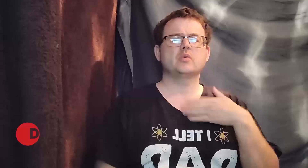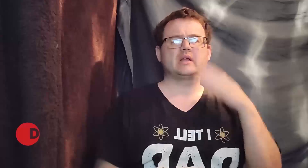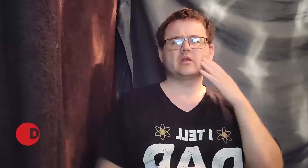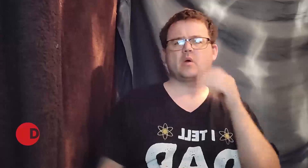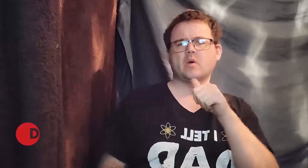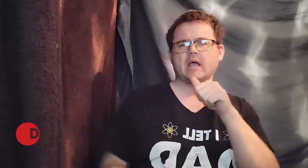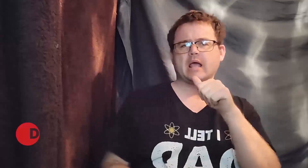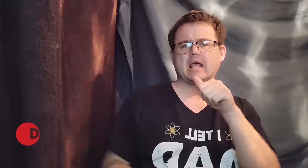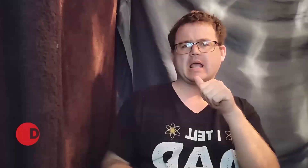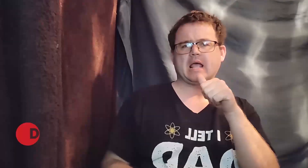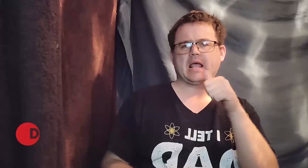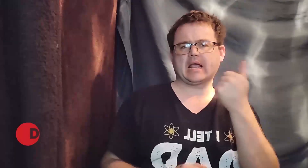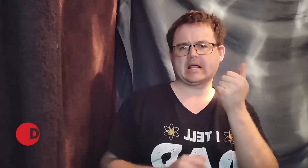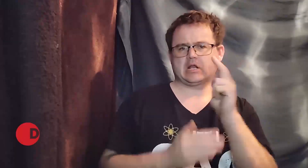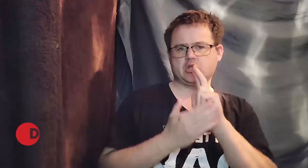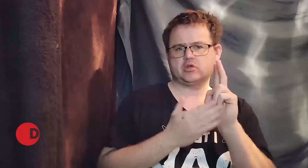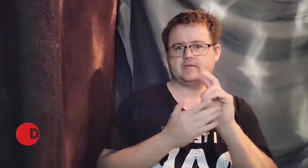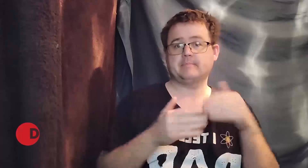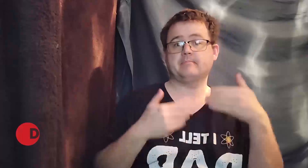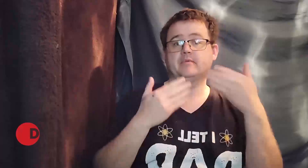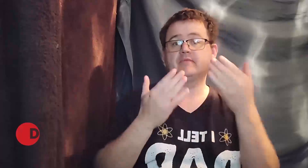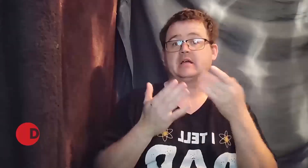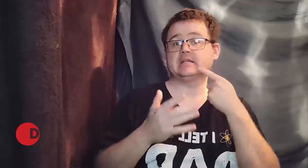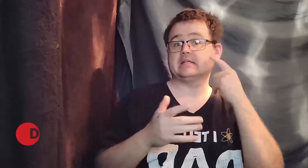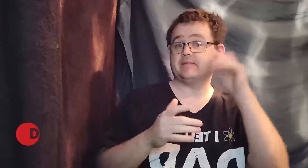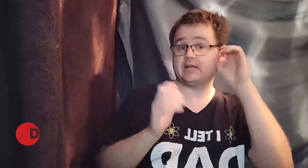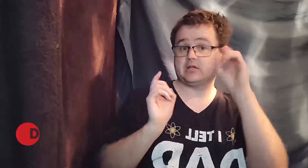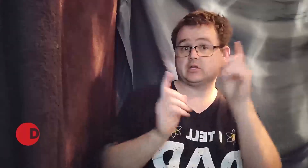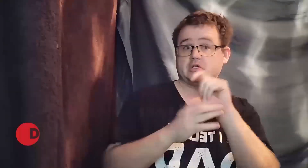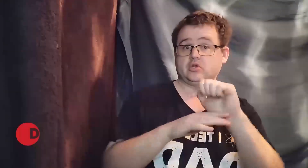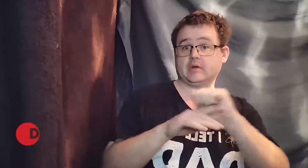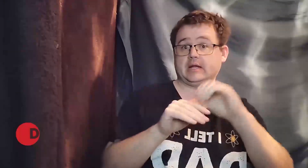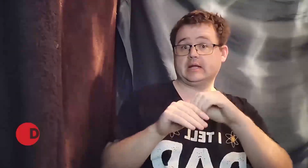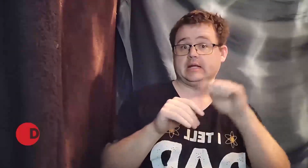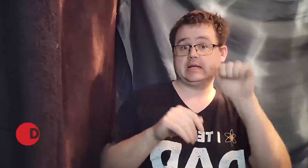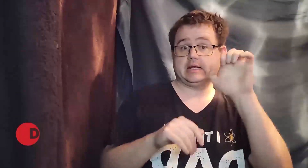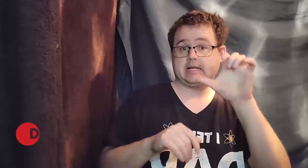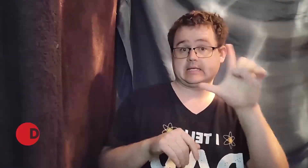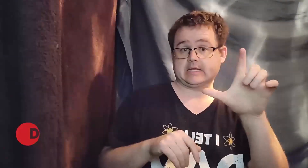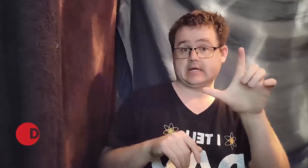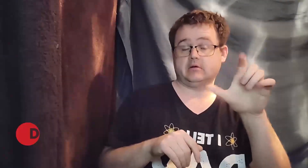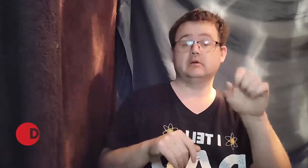Do I know any universities in Canada that provide Deaf Education training in ASL?